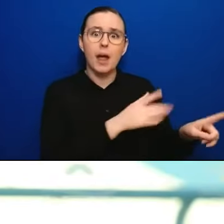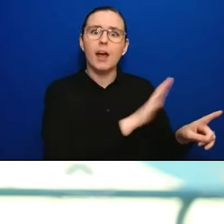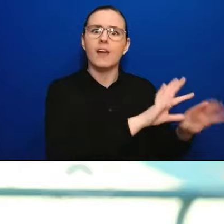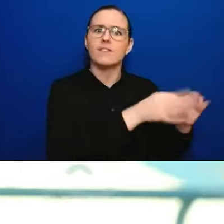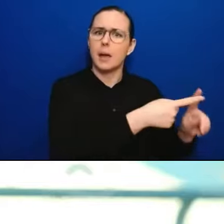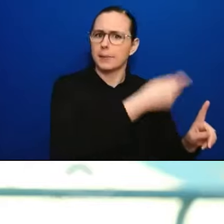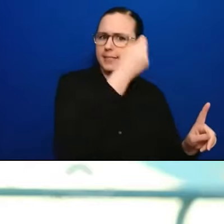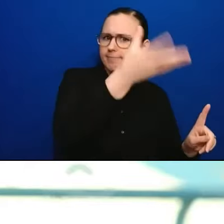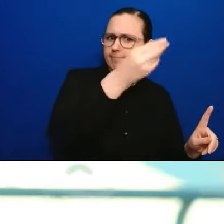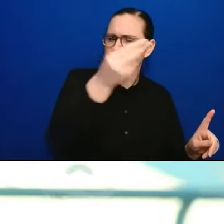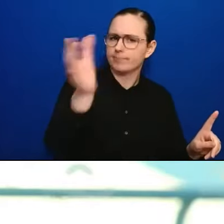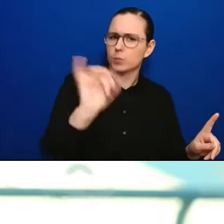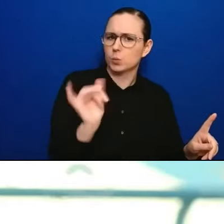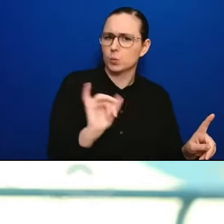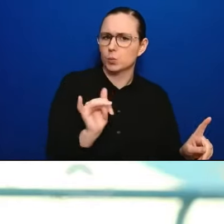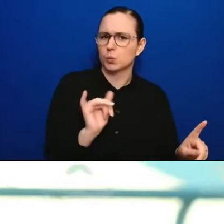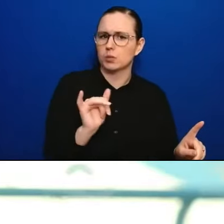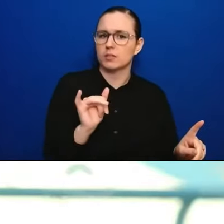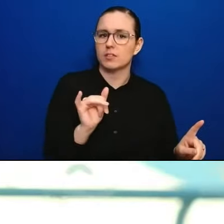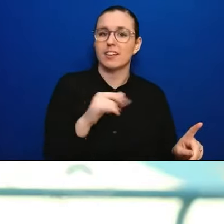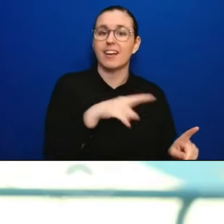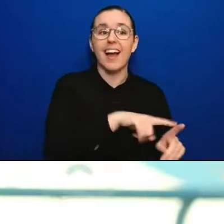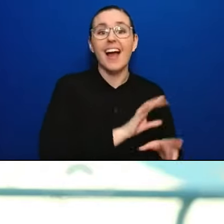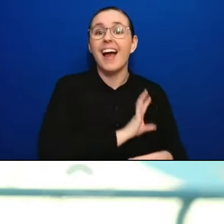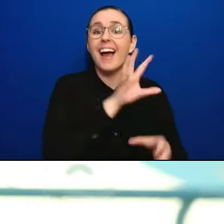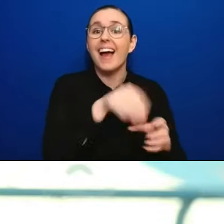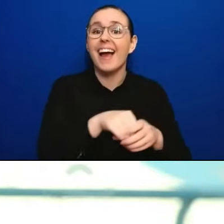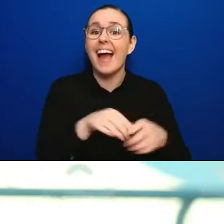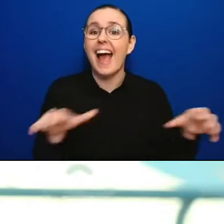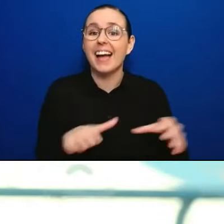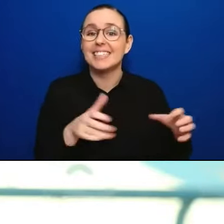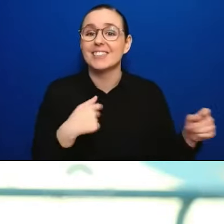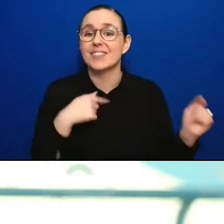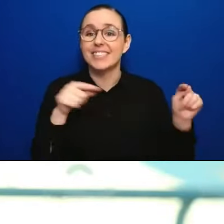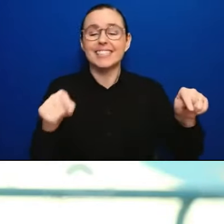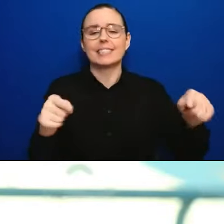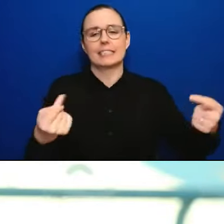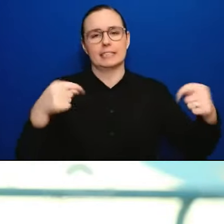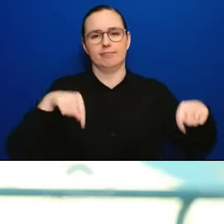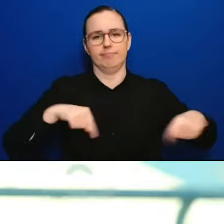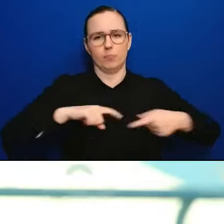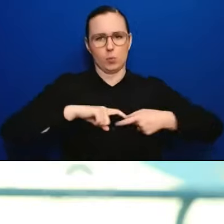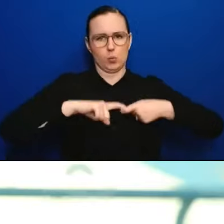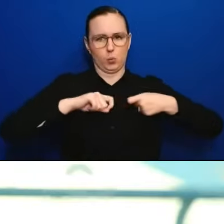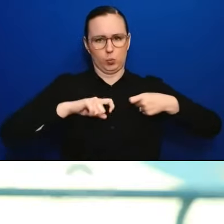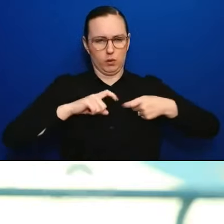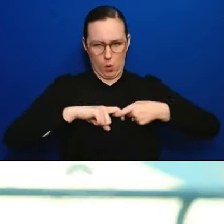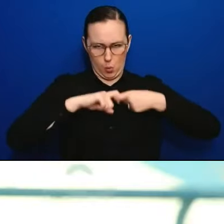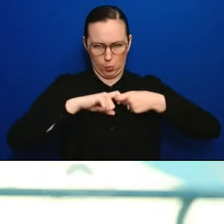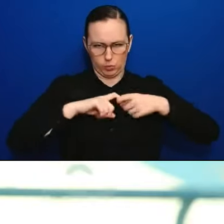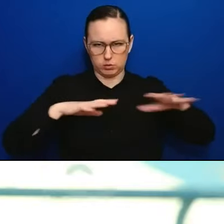roommates. Their families are notified.